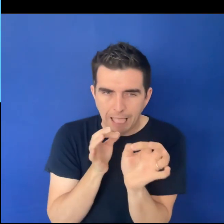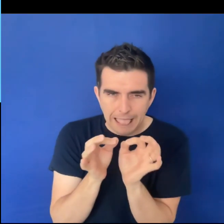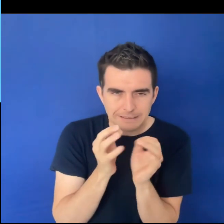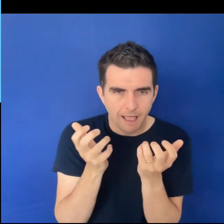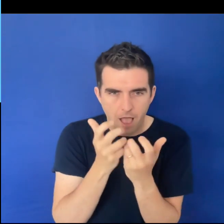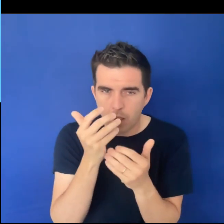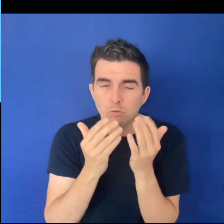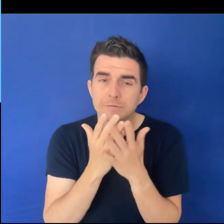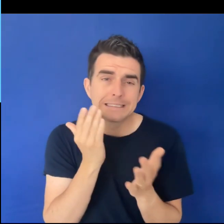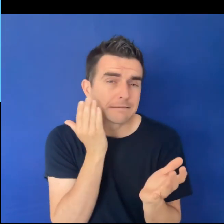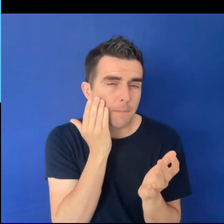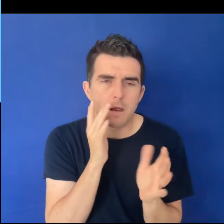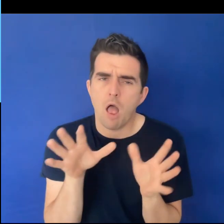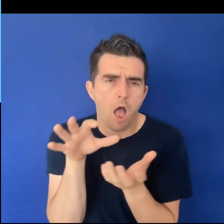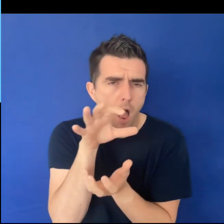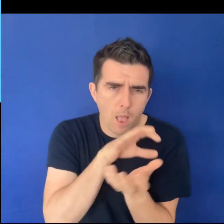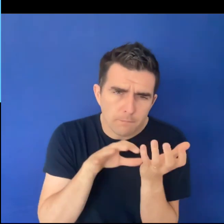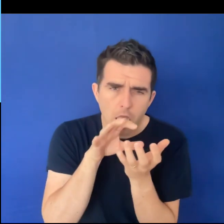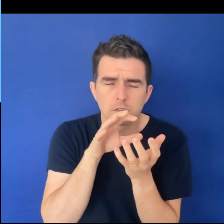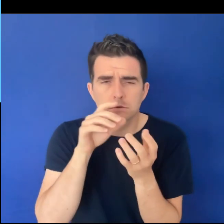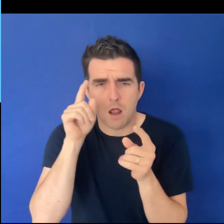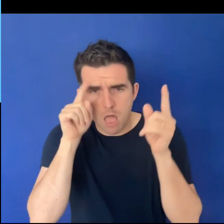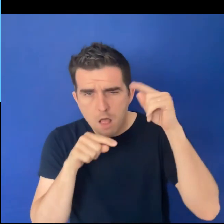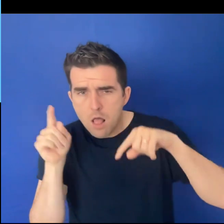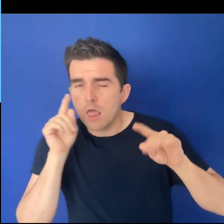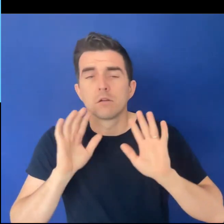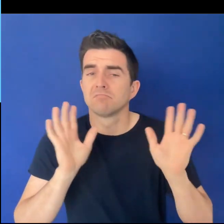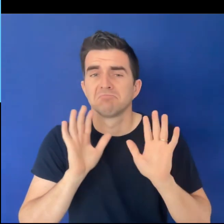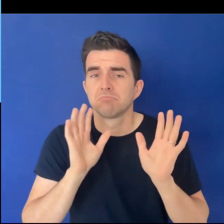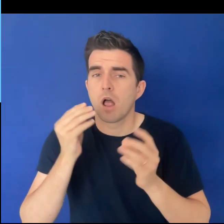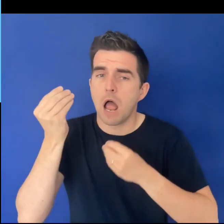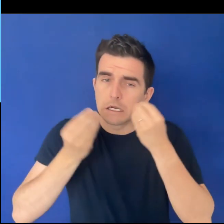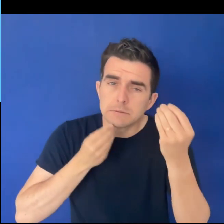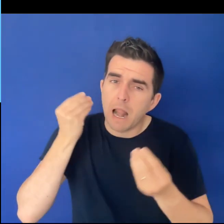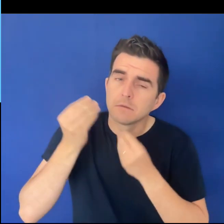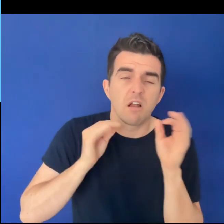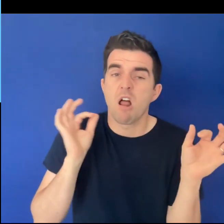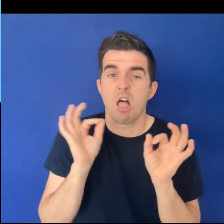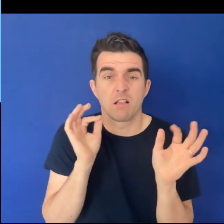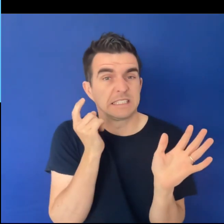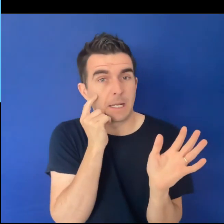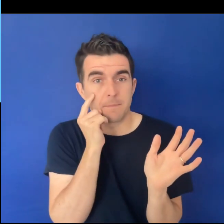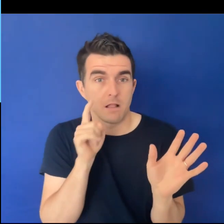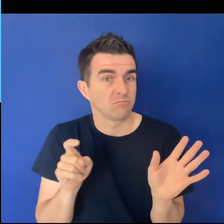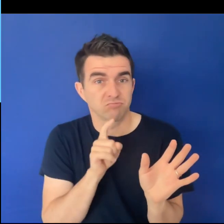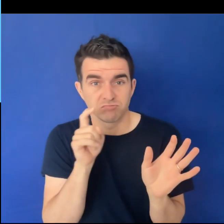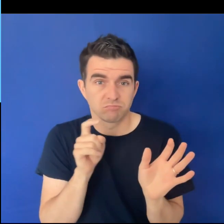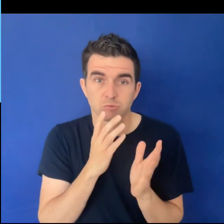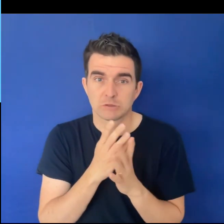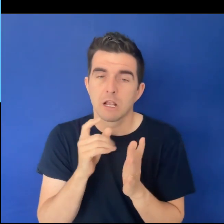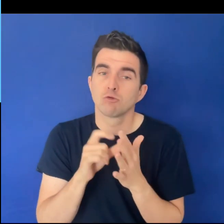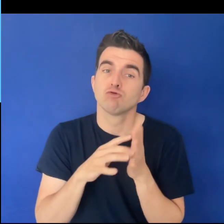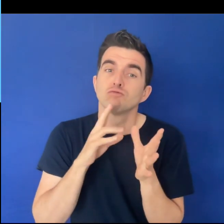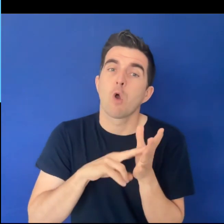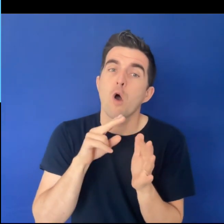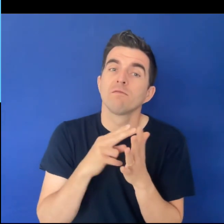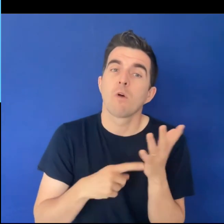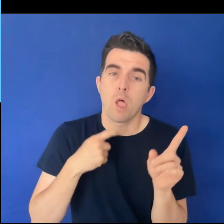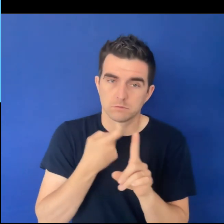It’s a simple game without complex menus to navigate, or endless tutorials. A unique element of DawnFolk is that you can